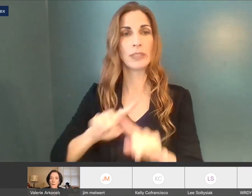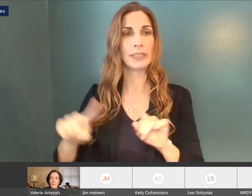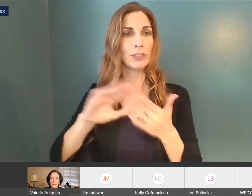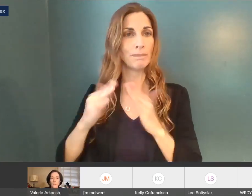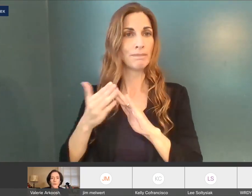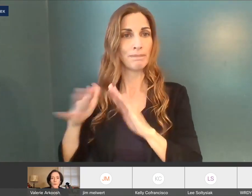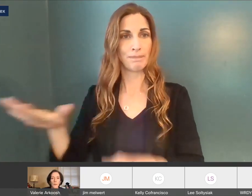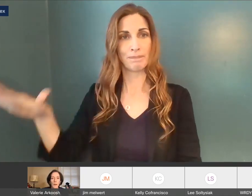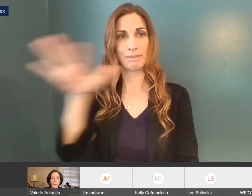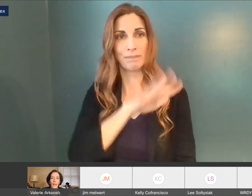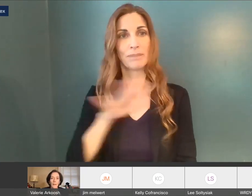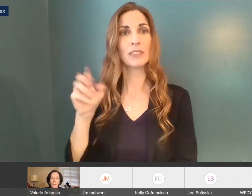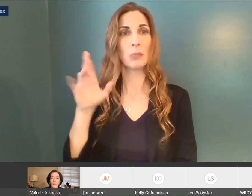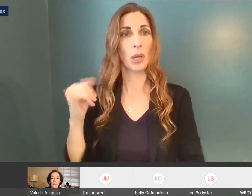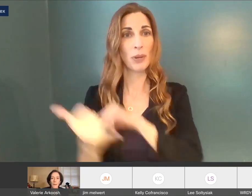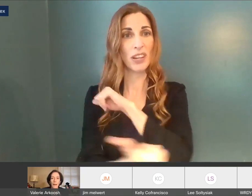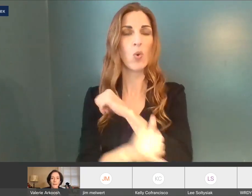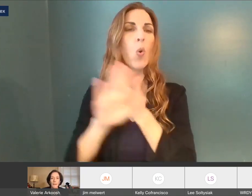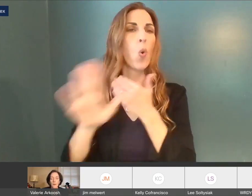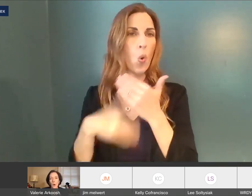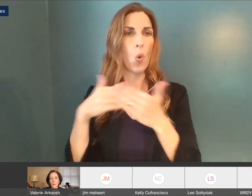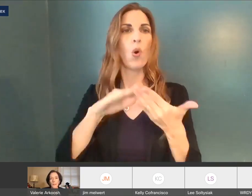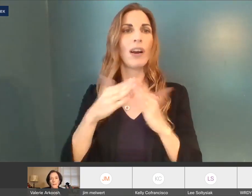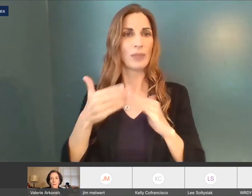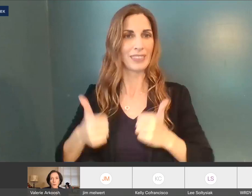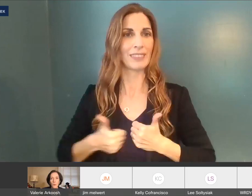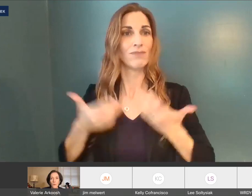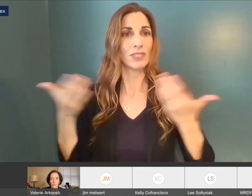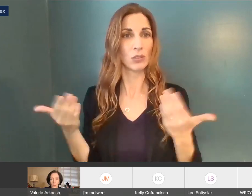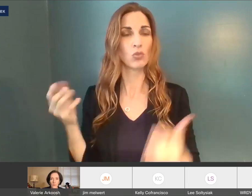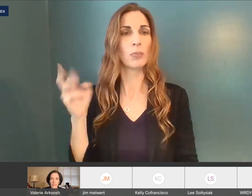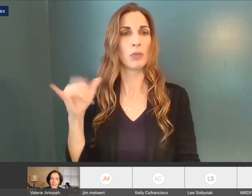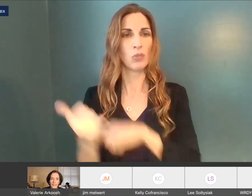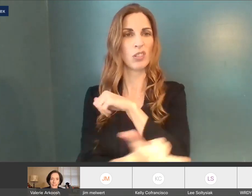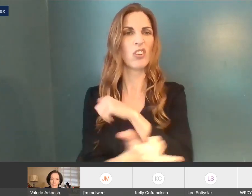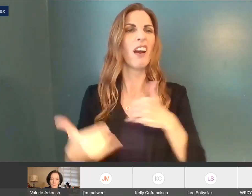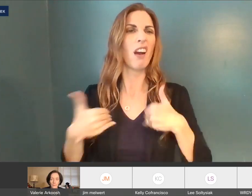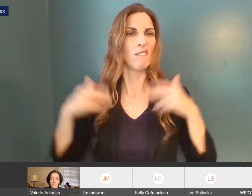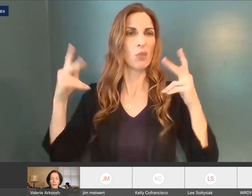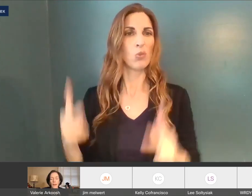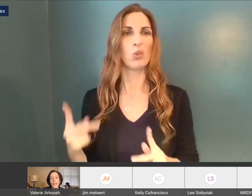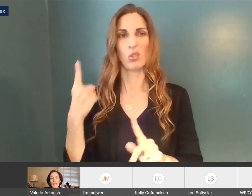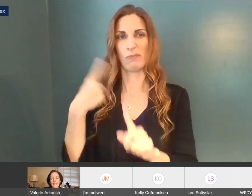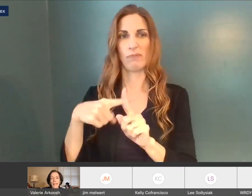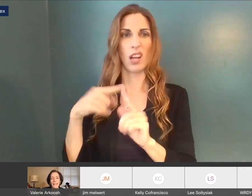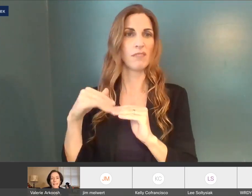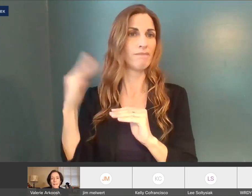All 62 Montgomery County municipalities are home to individuals with COVID-19. Today's